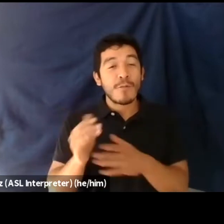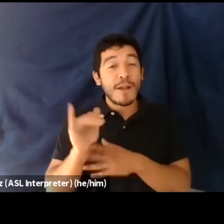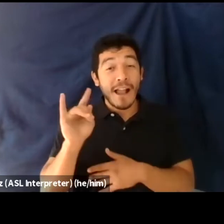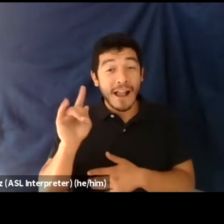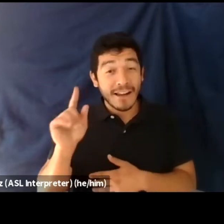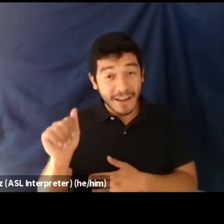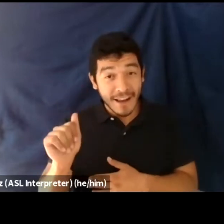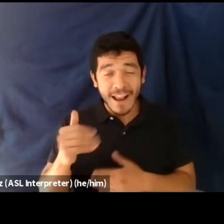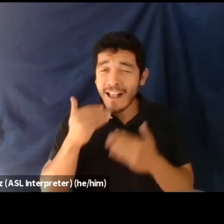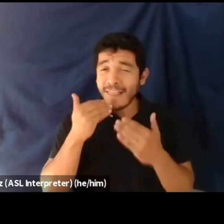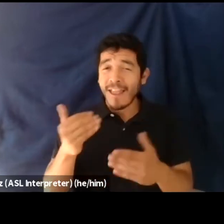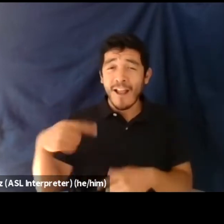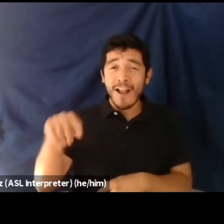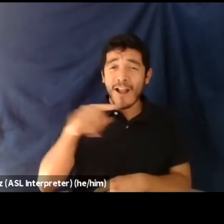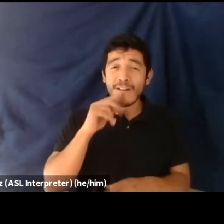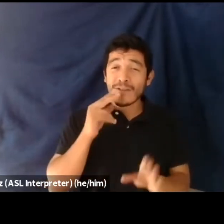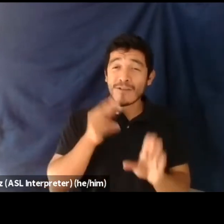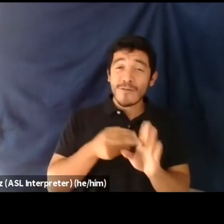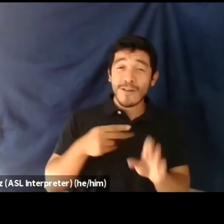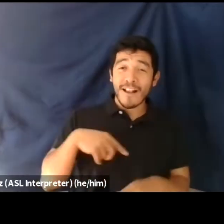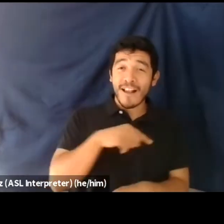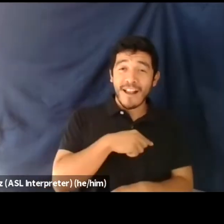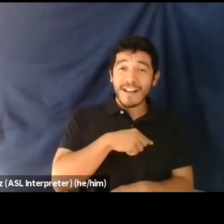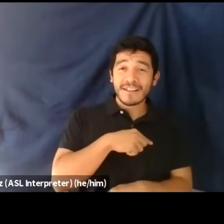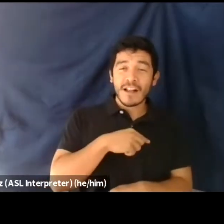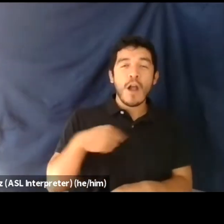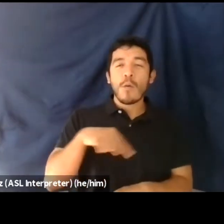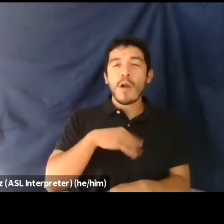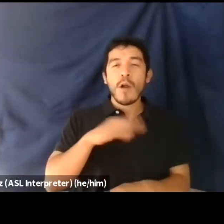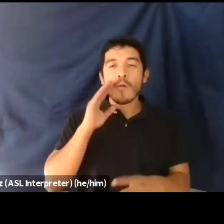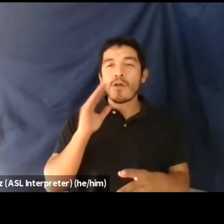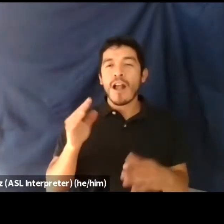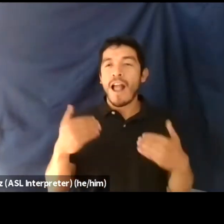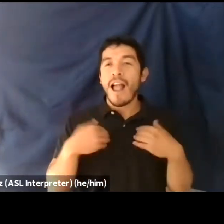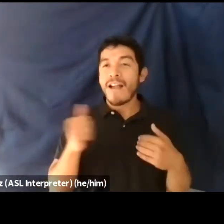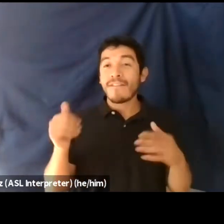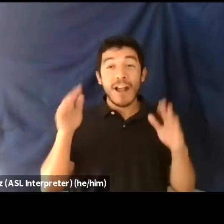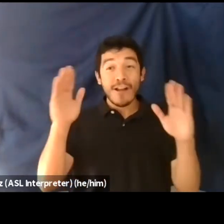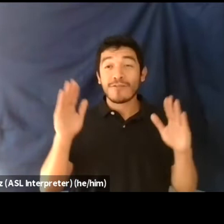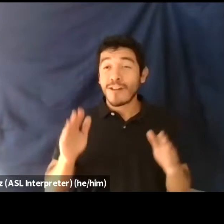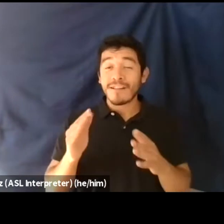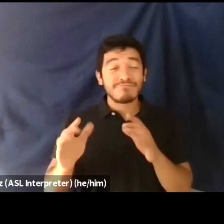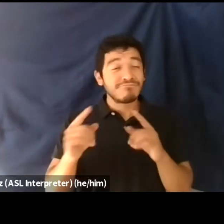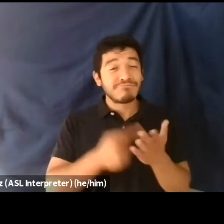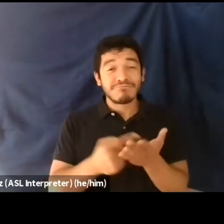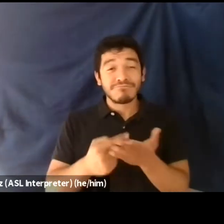Thank you all so much for joining us. We're going to have a great conversation with the filmmakers